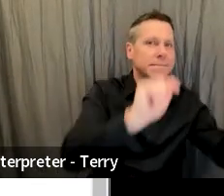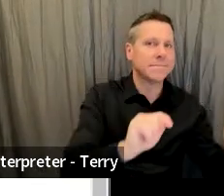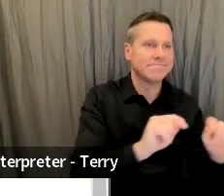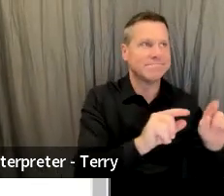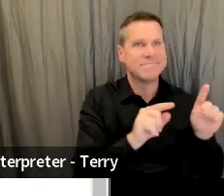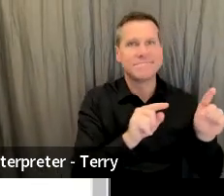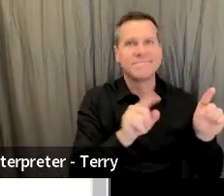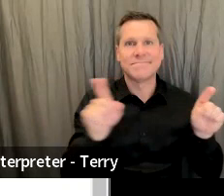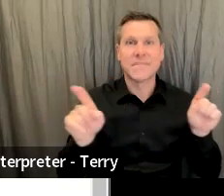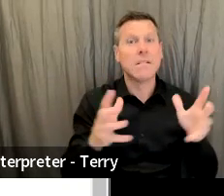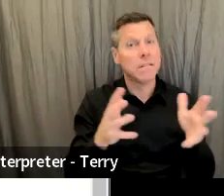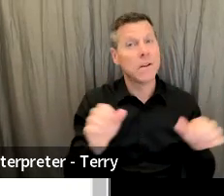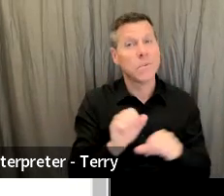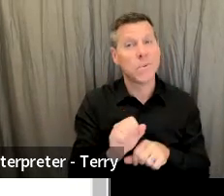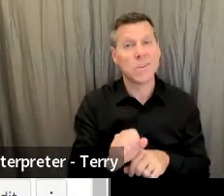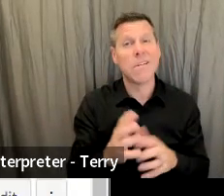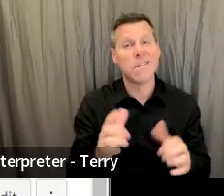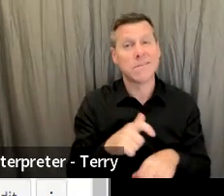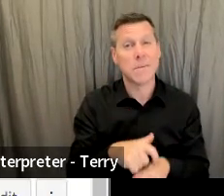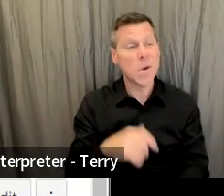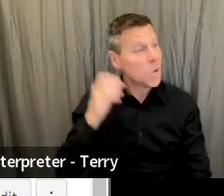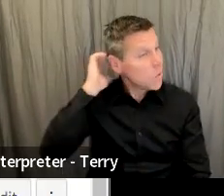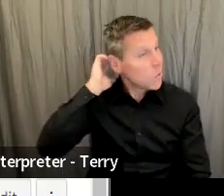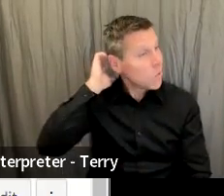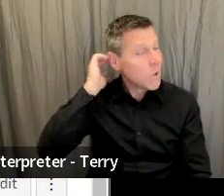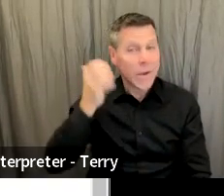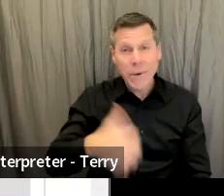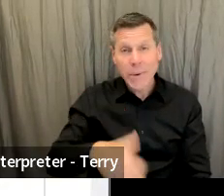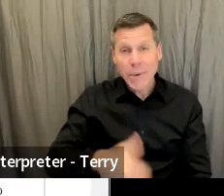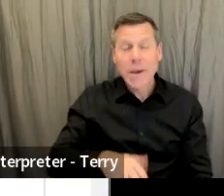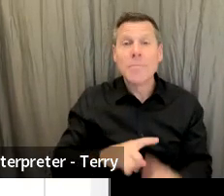Took a lot of work, took a lot of time. But once we had that template, we were able to just